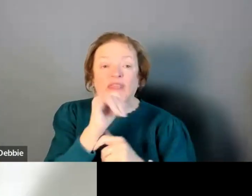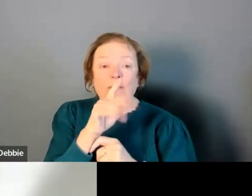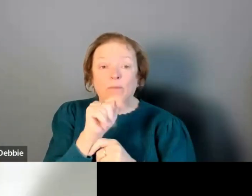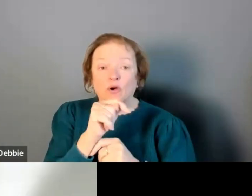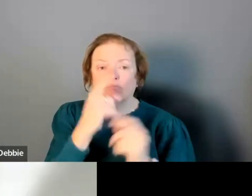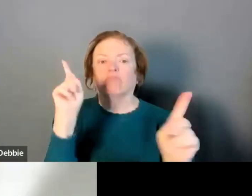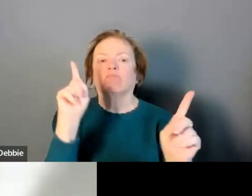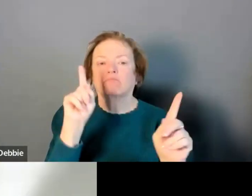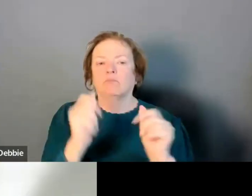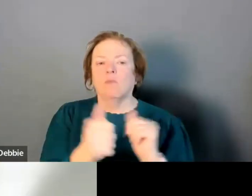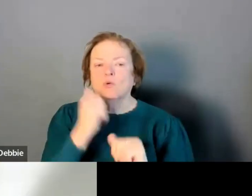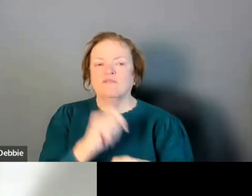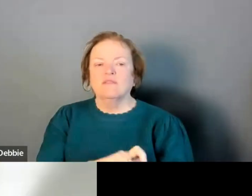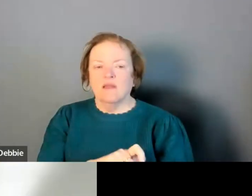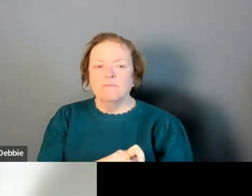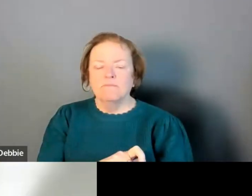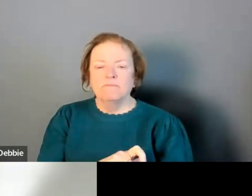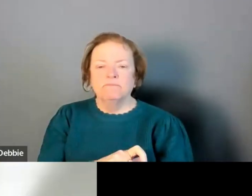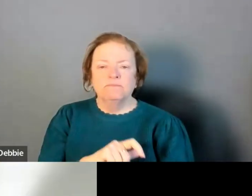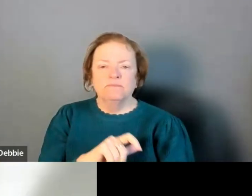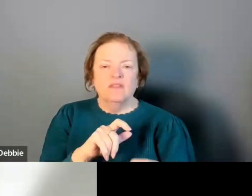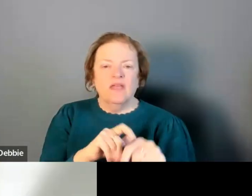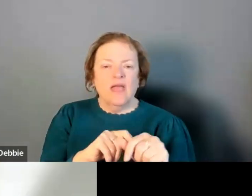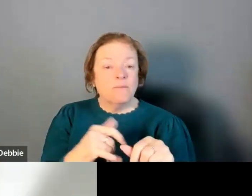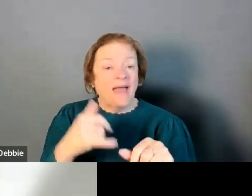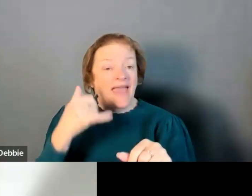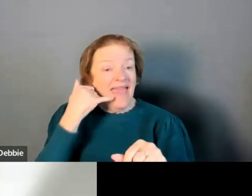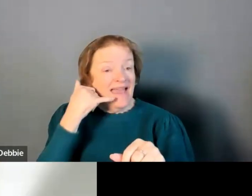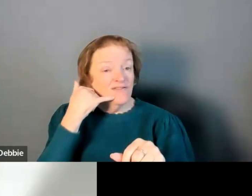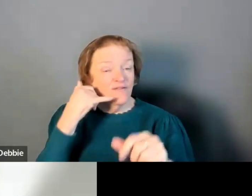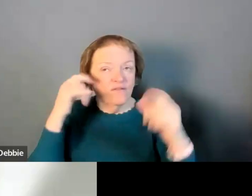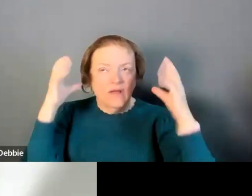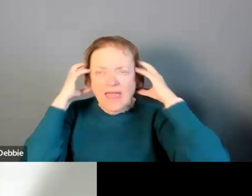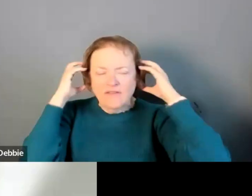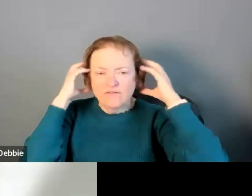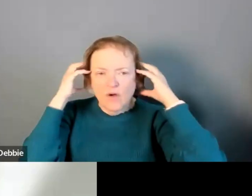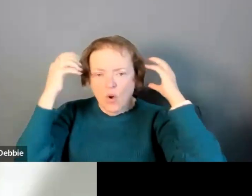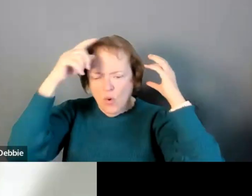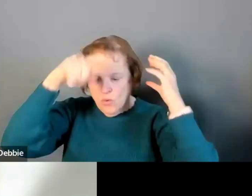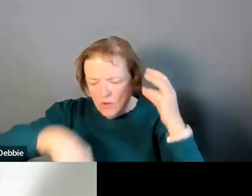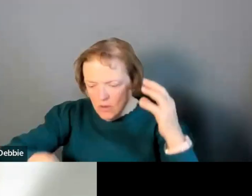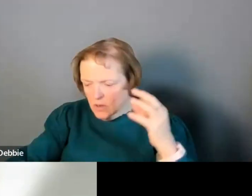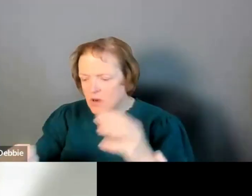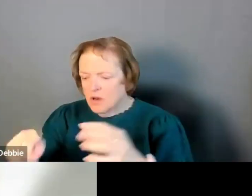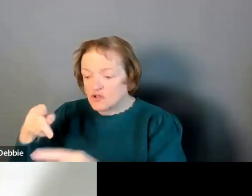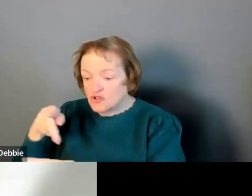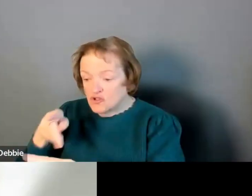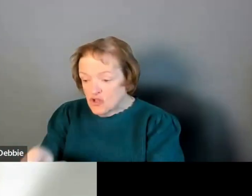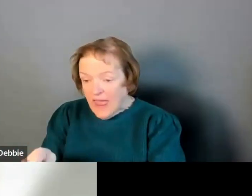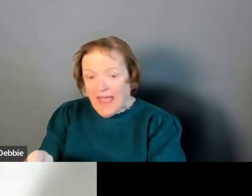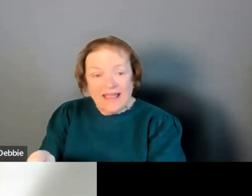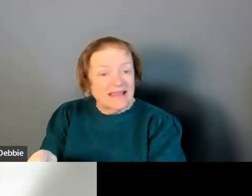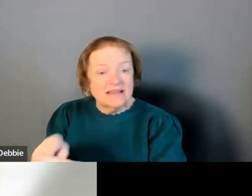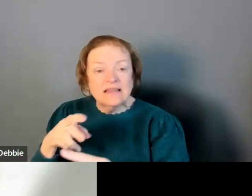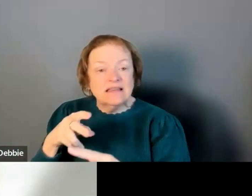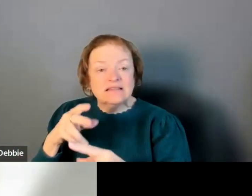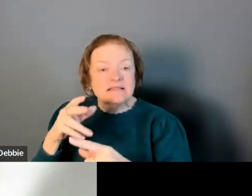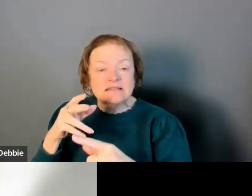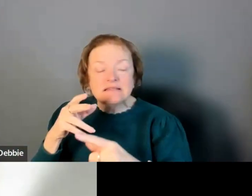I am plugging it in in my headphone jack, I am plugging it into the bottom of my mic. And it is not working. The microphone is muted like it should be.